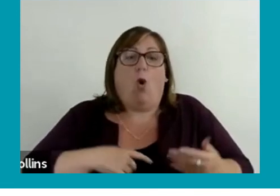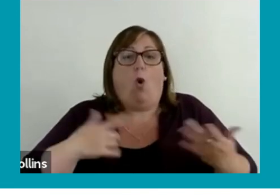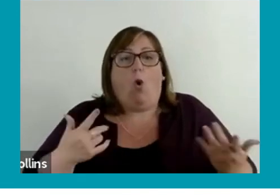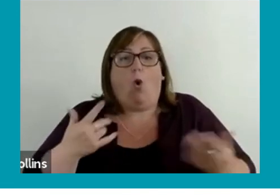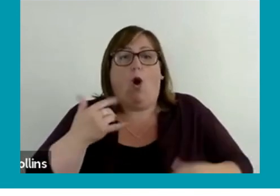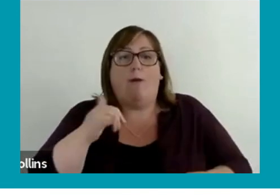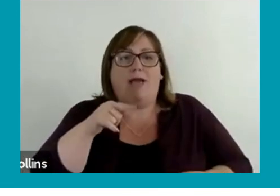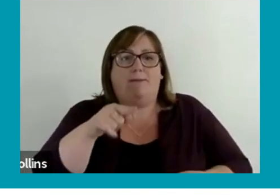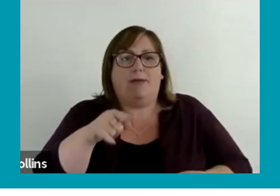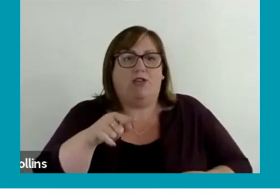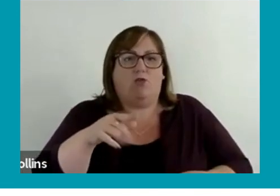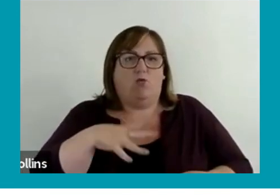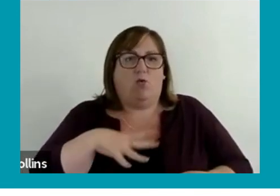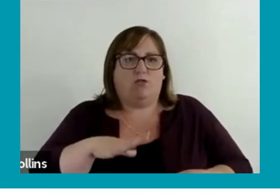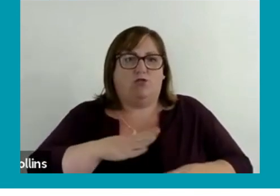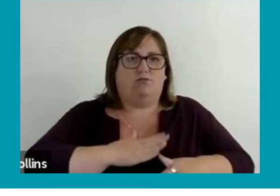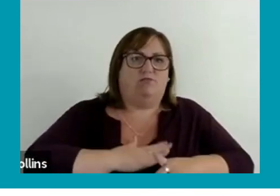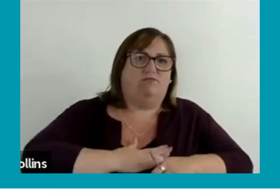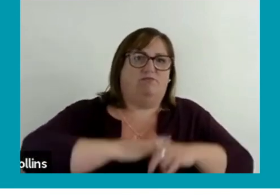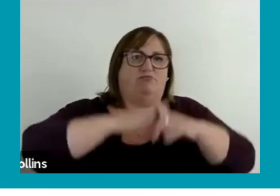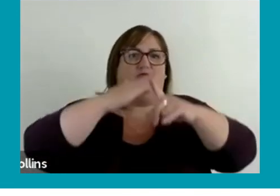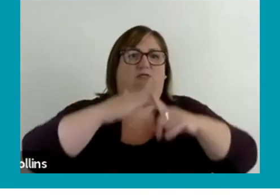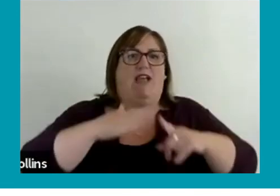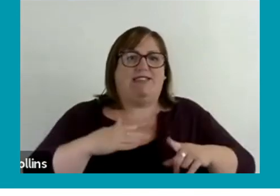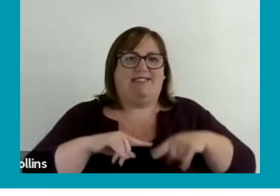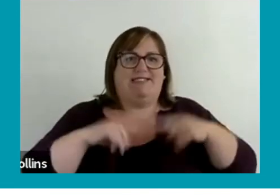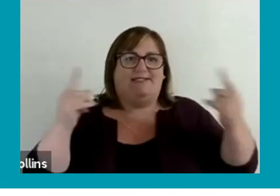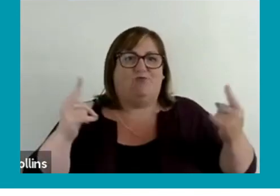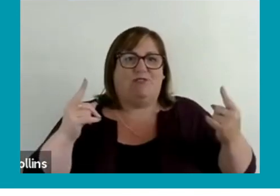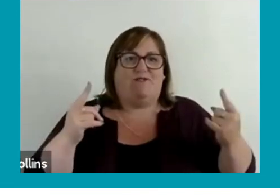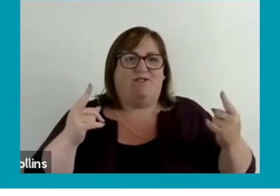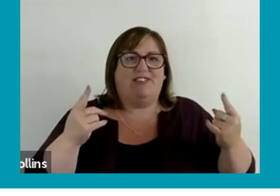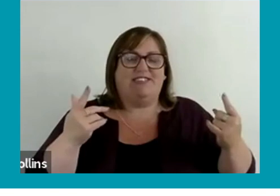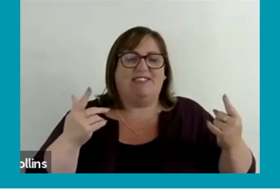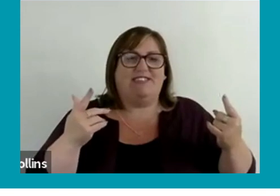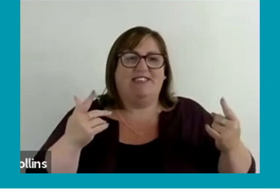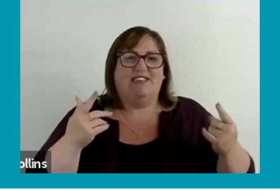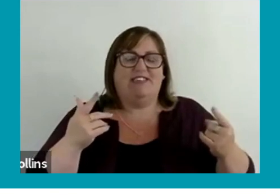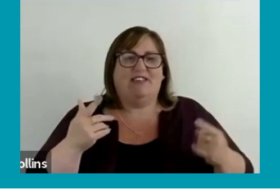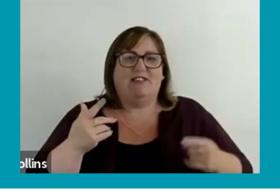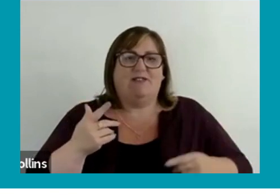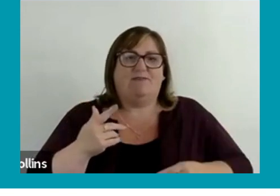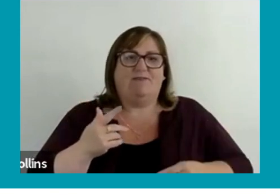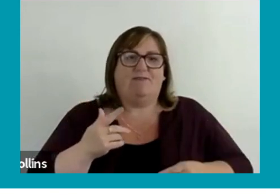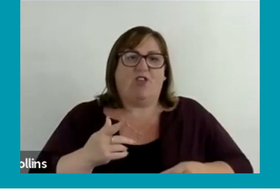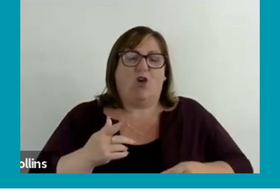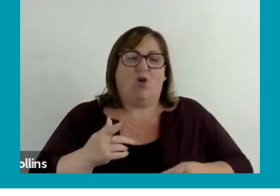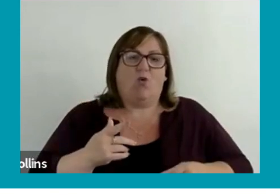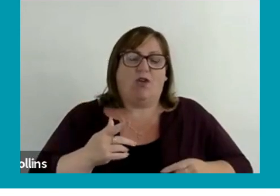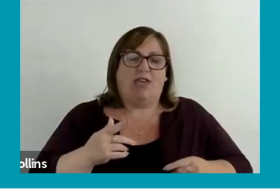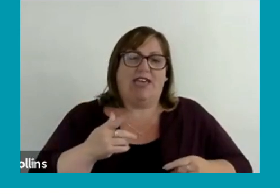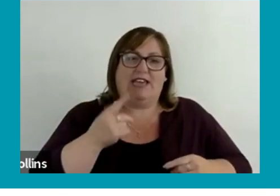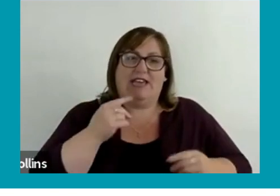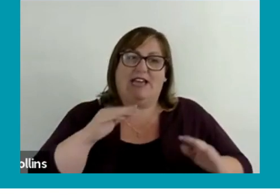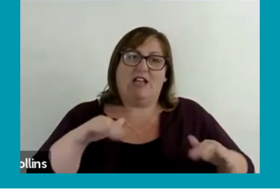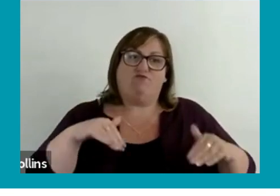um that are wonderful stepping off stones to get your network profile raised just a little uh